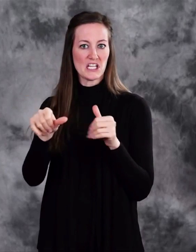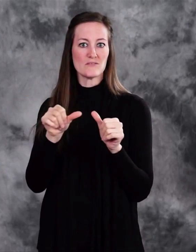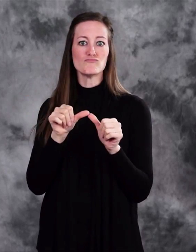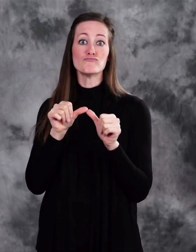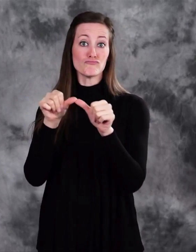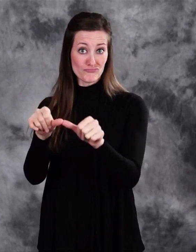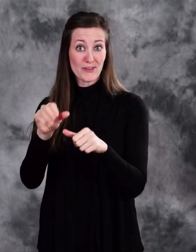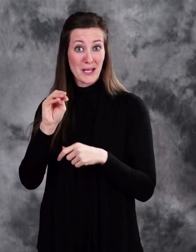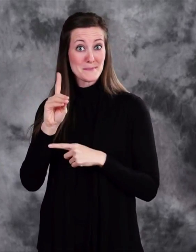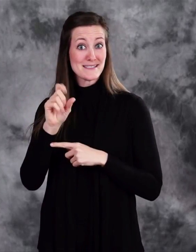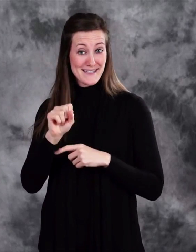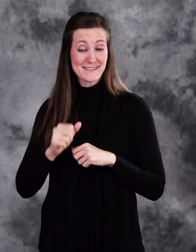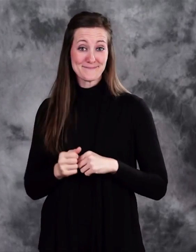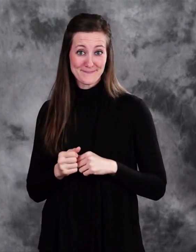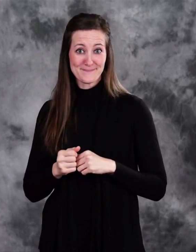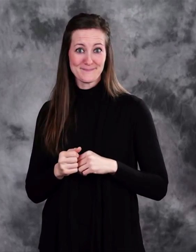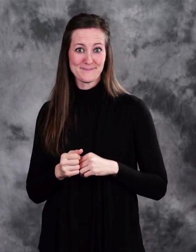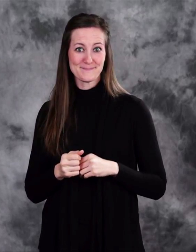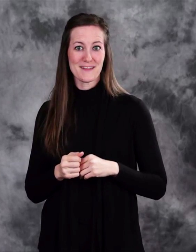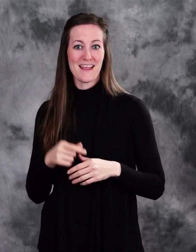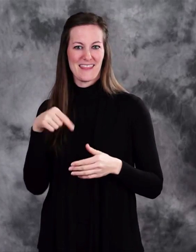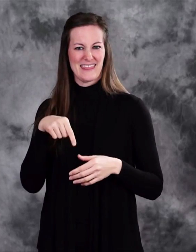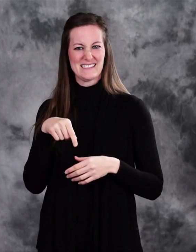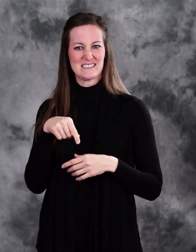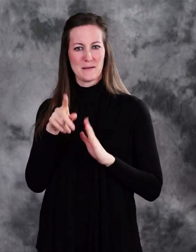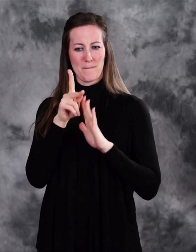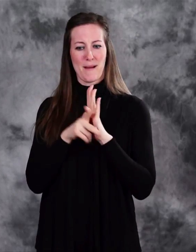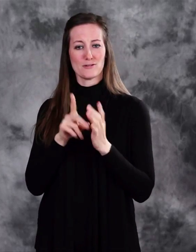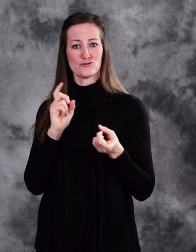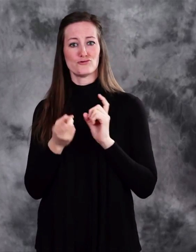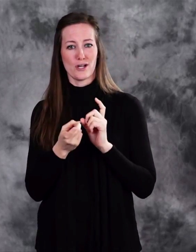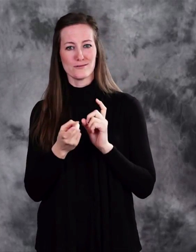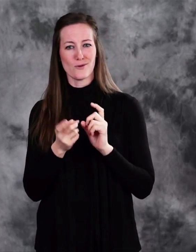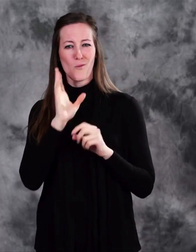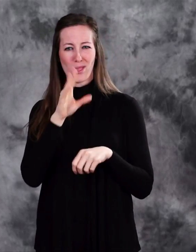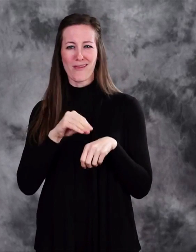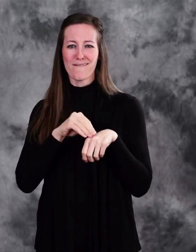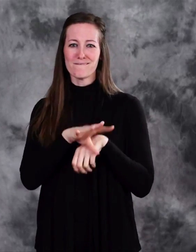before this year may continue to attend. That policy change means